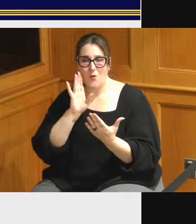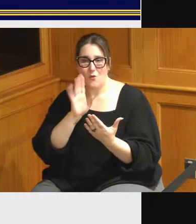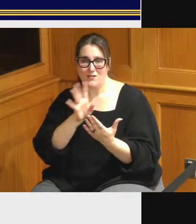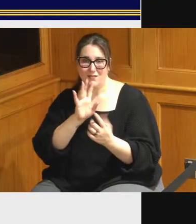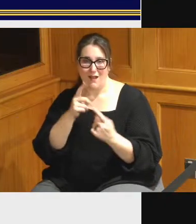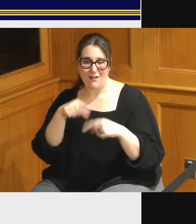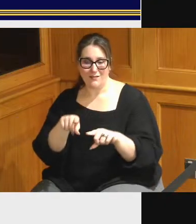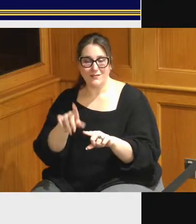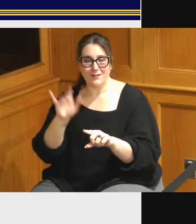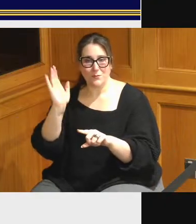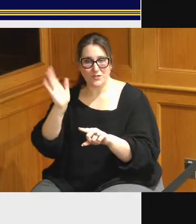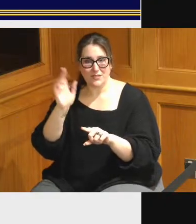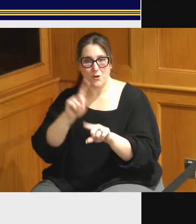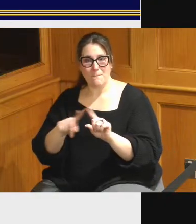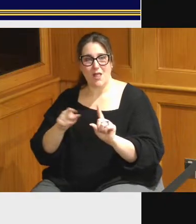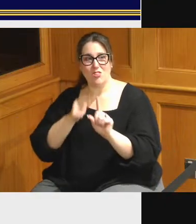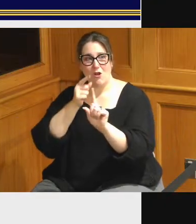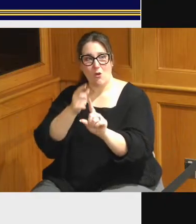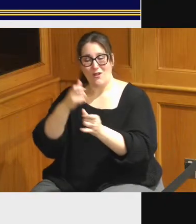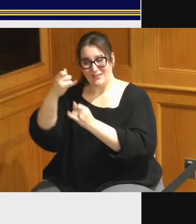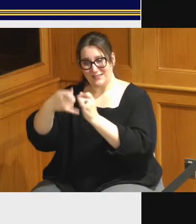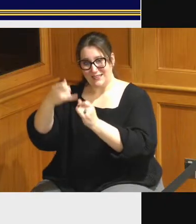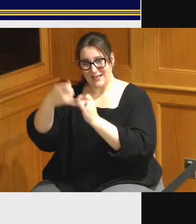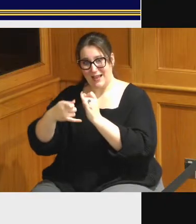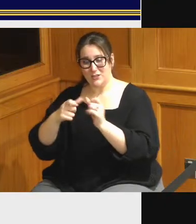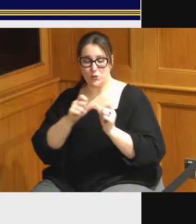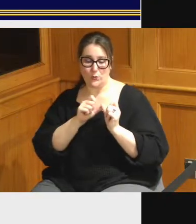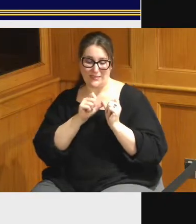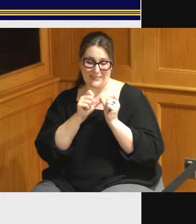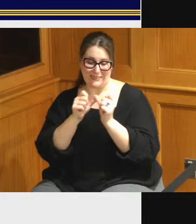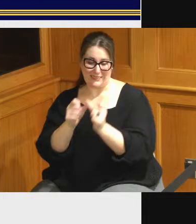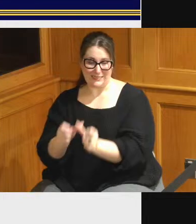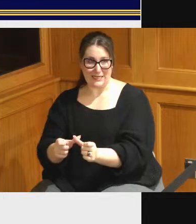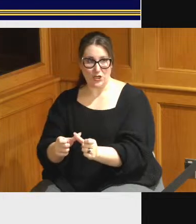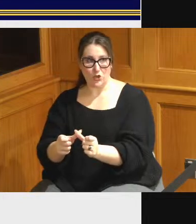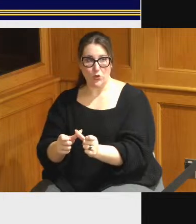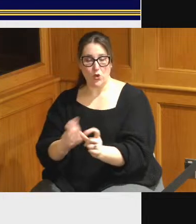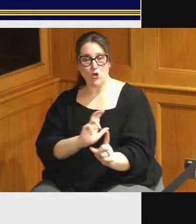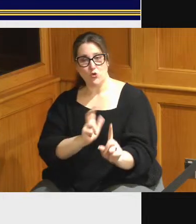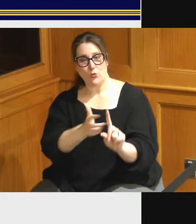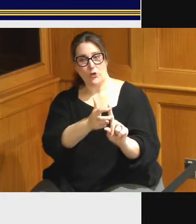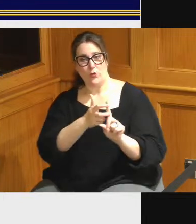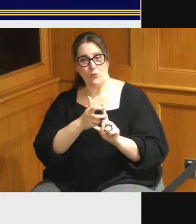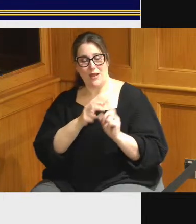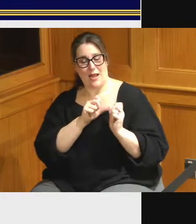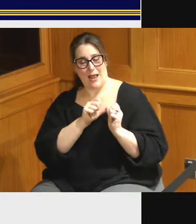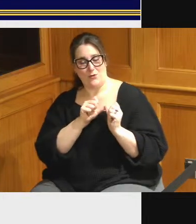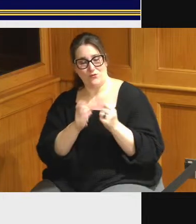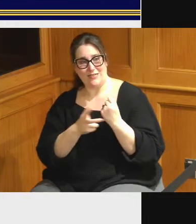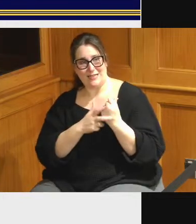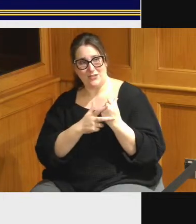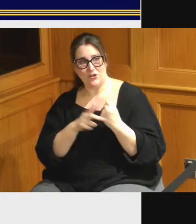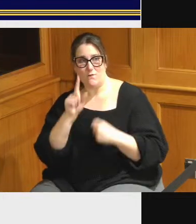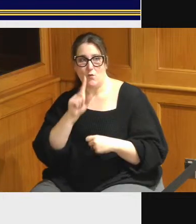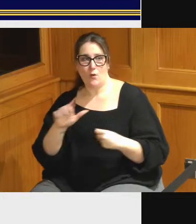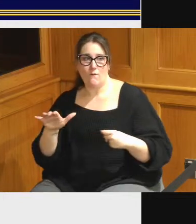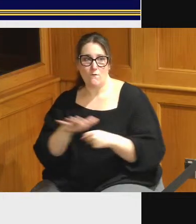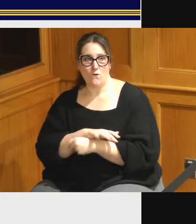But our goal in the end is to continue recruitment and retention to get a full complement of FTEs.